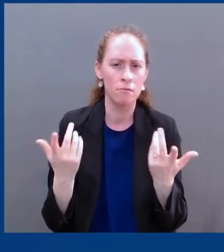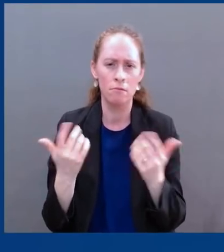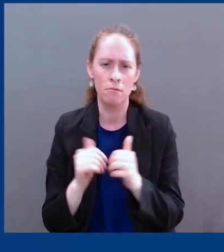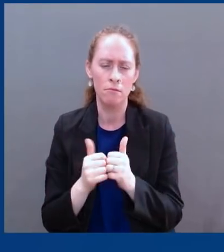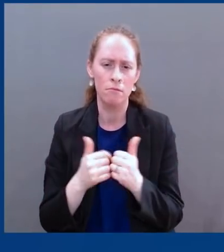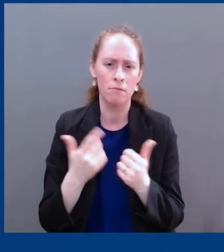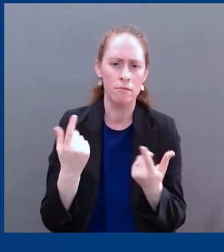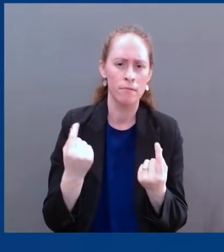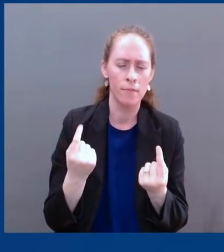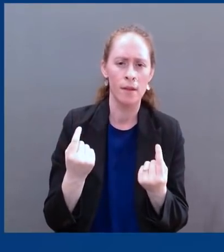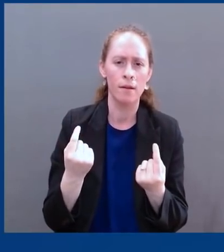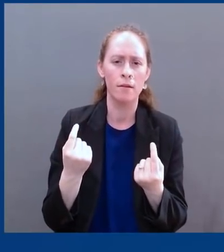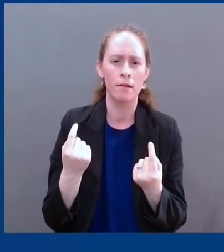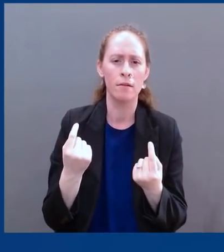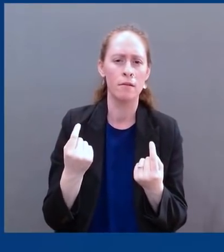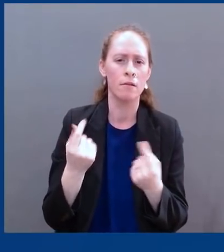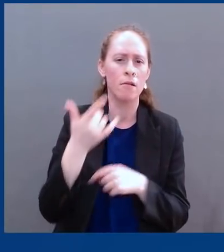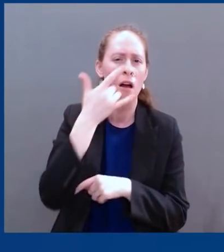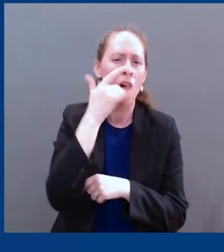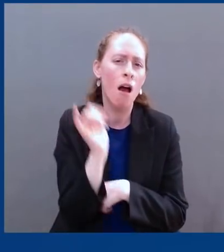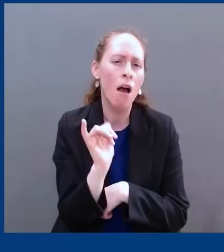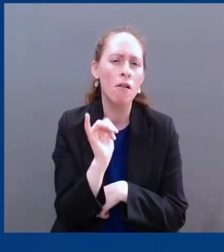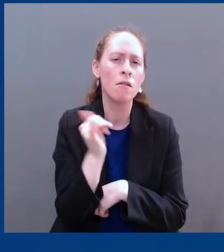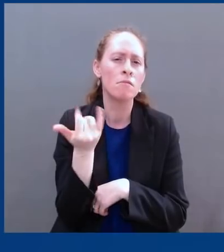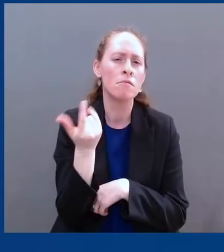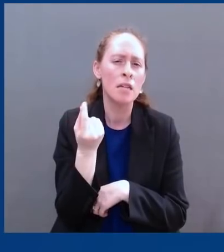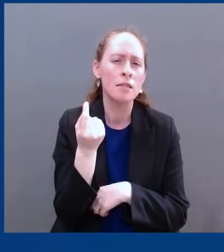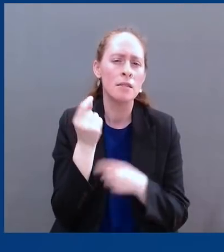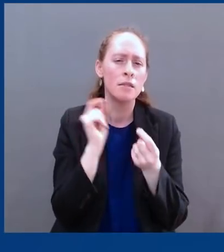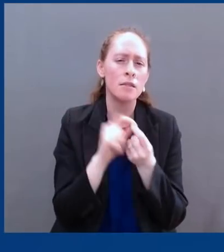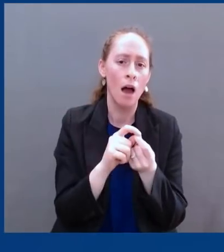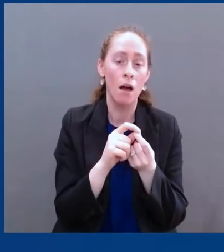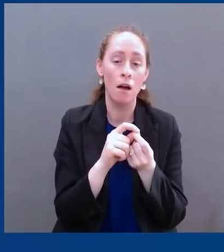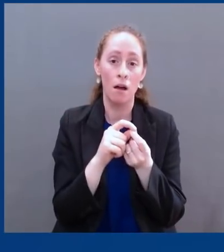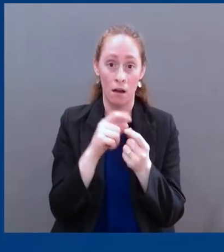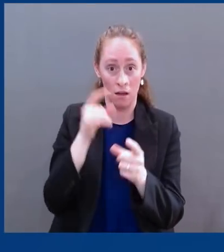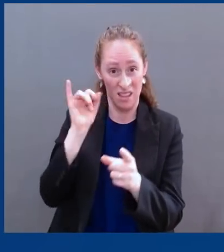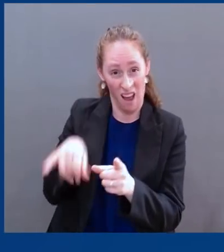whether it would be variant specific or ancestral-strain specific,